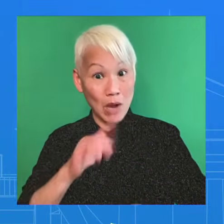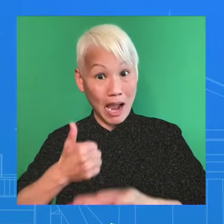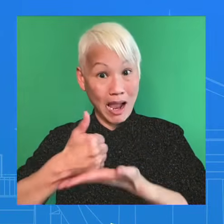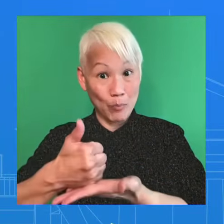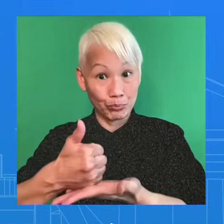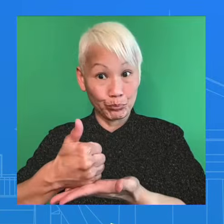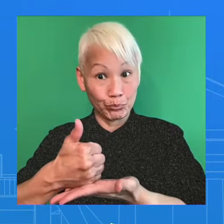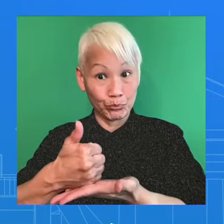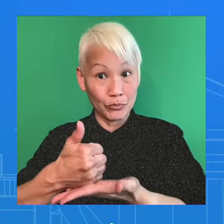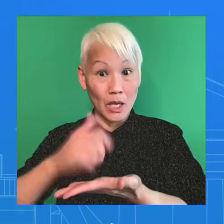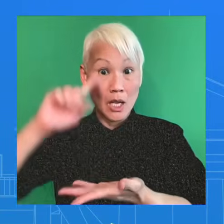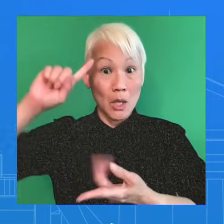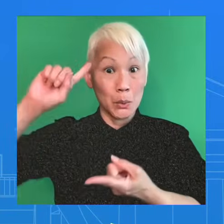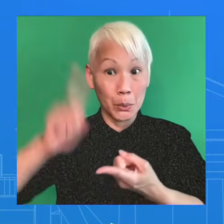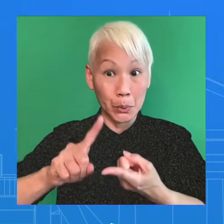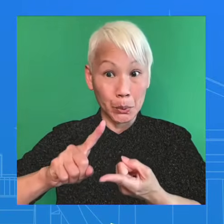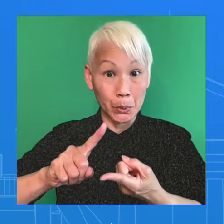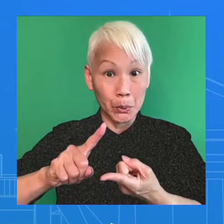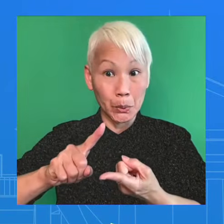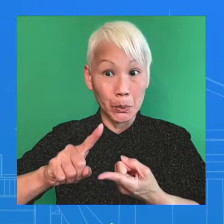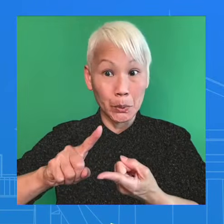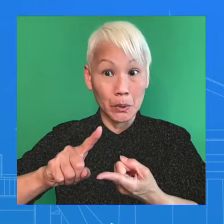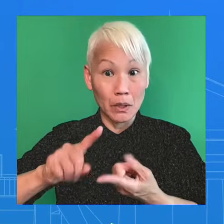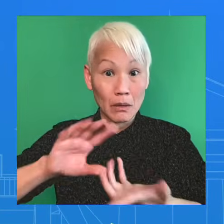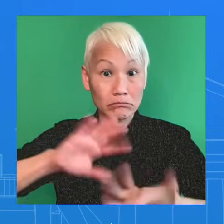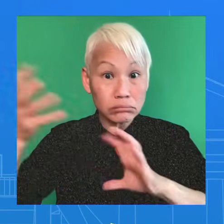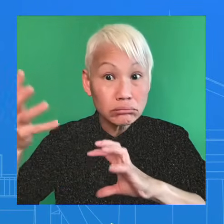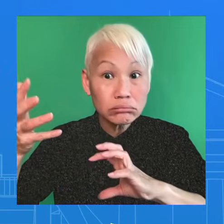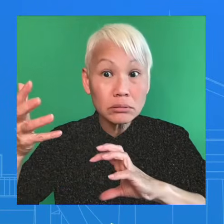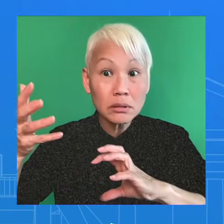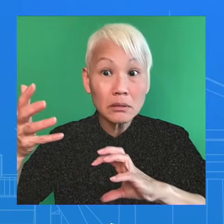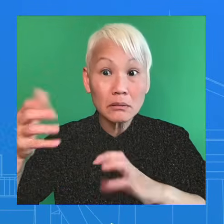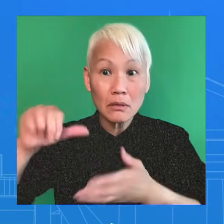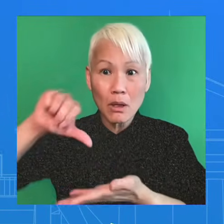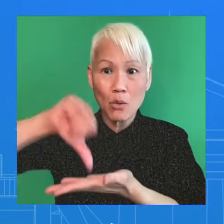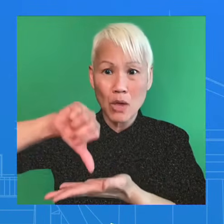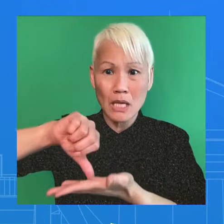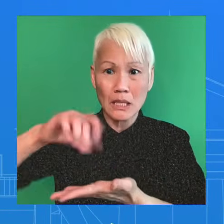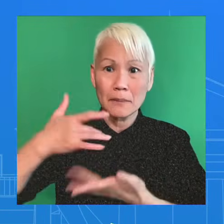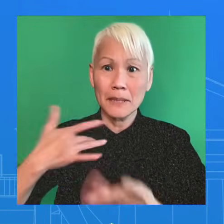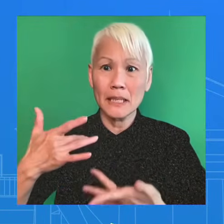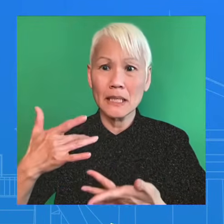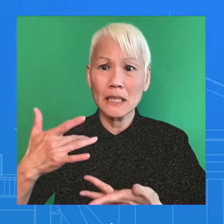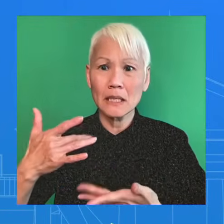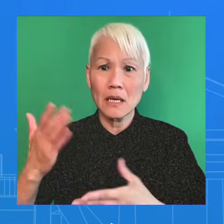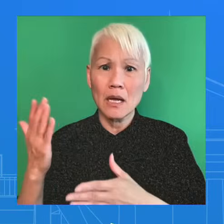as they attempted to do over the last several days in the Strait of Hormuz, then all that's to the positive.